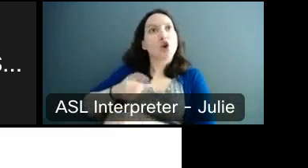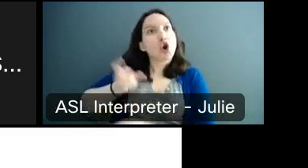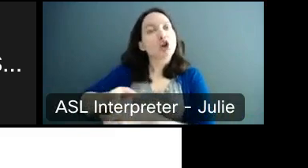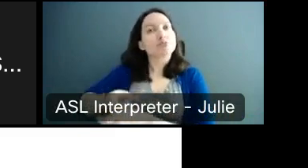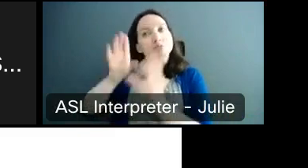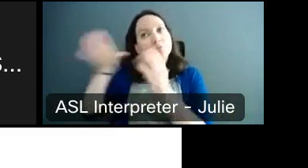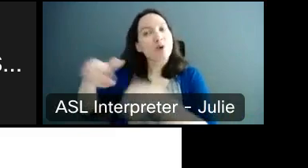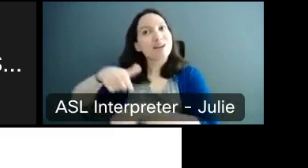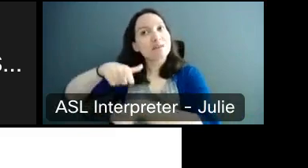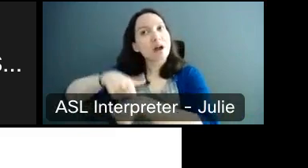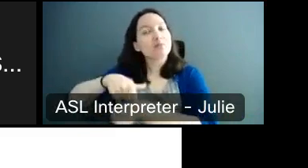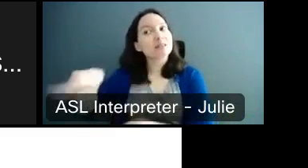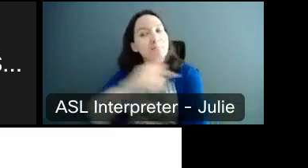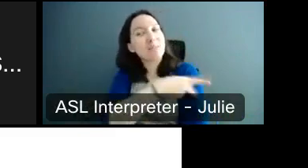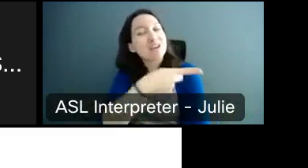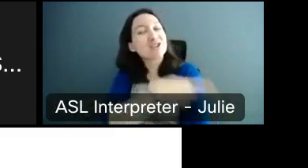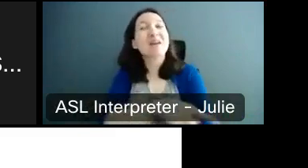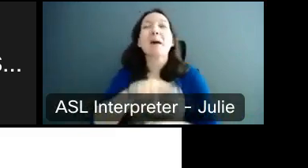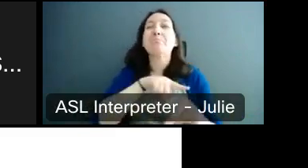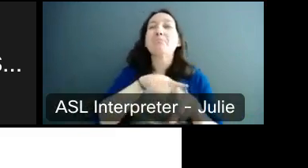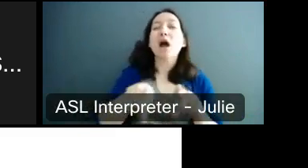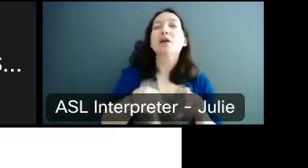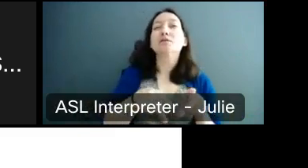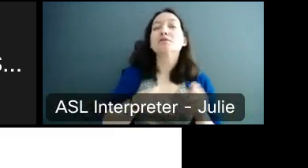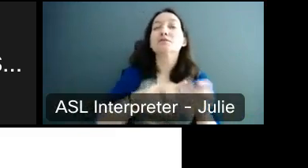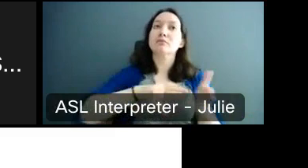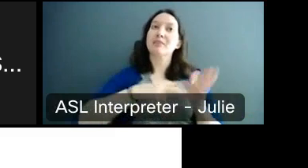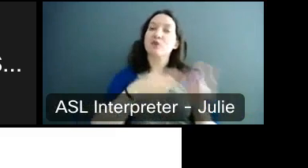Um, to these patients, but with a a meaningful adjustment based on.